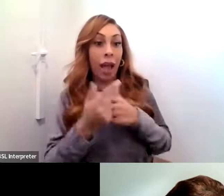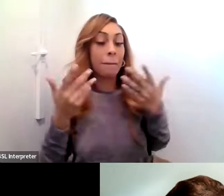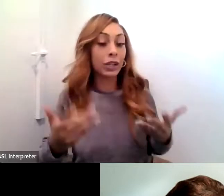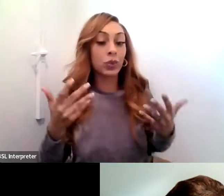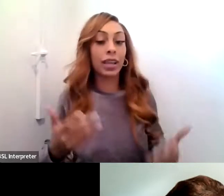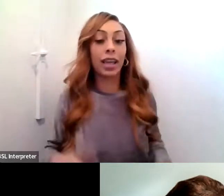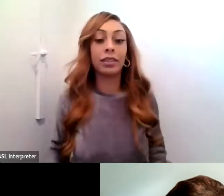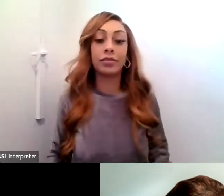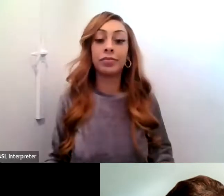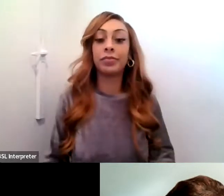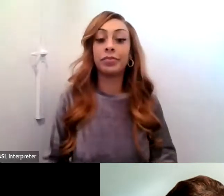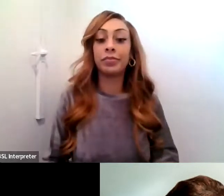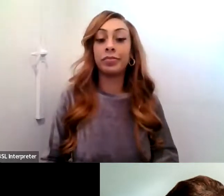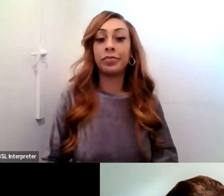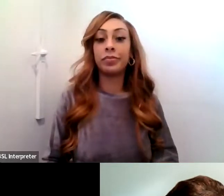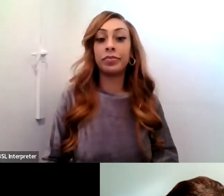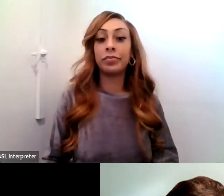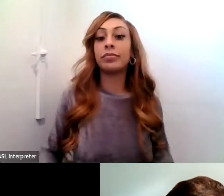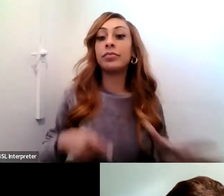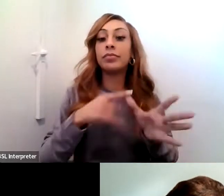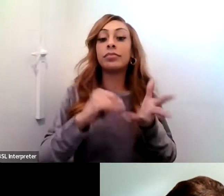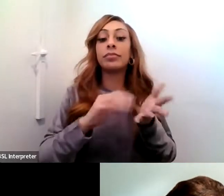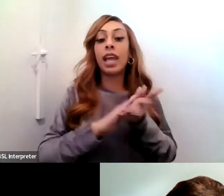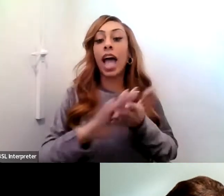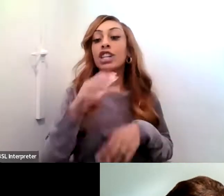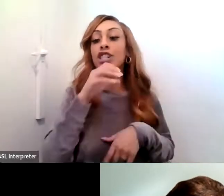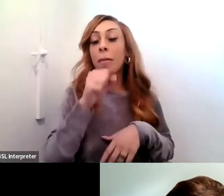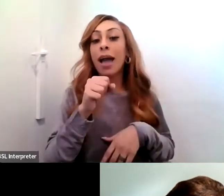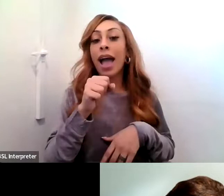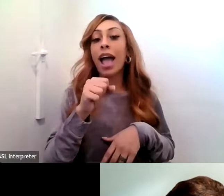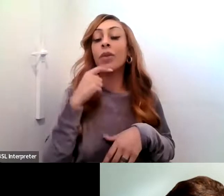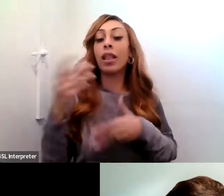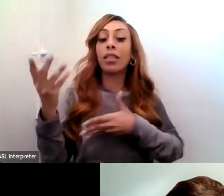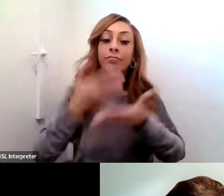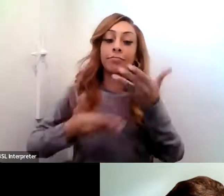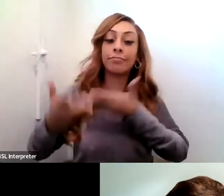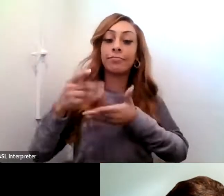and we'll also hear from Ash Mann from Substrakt as well, who is going to talk about digital access,